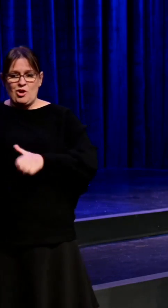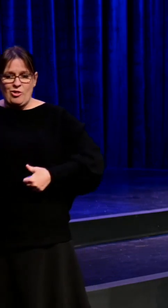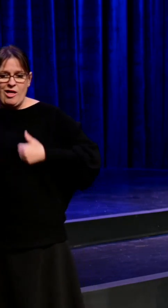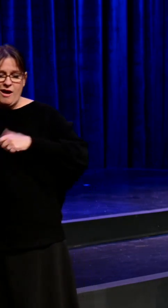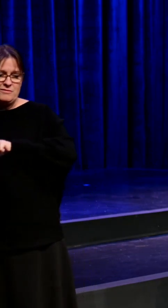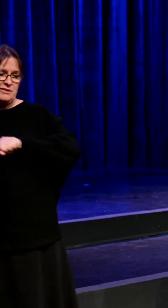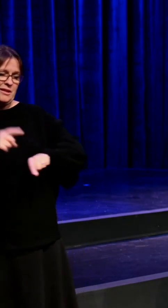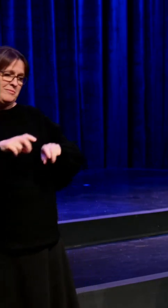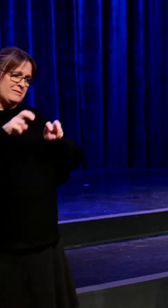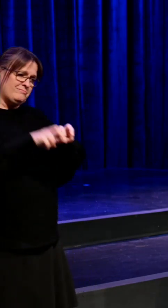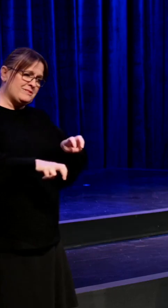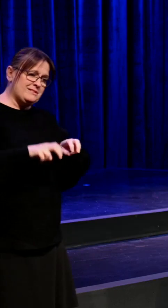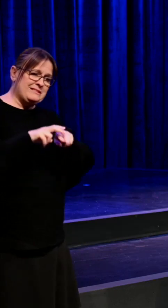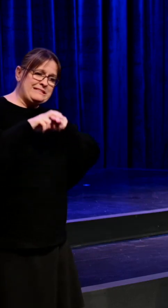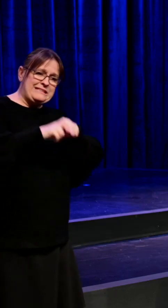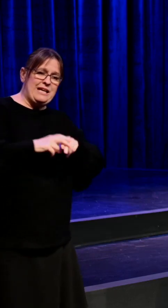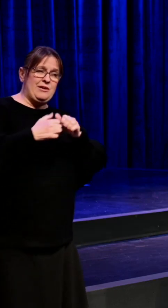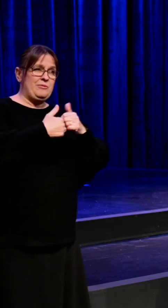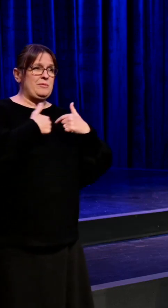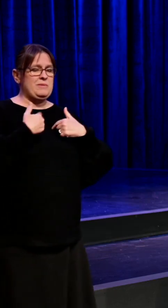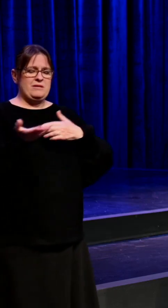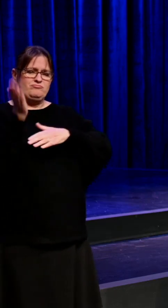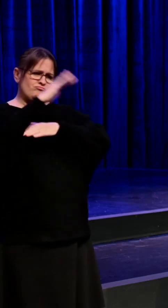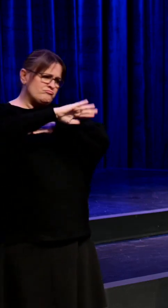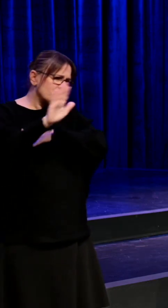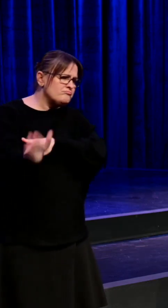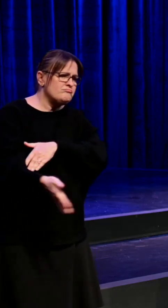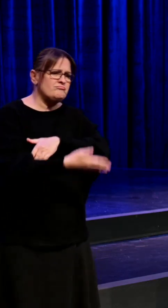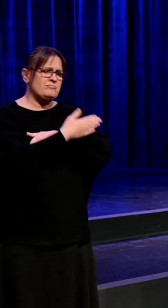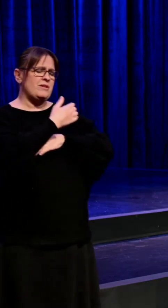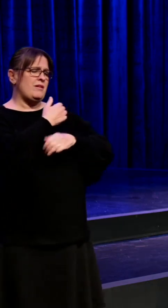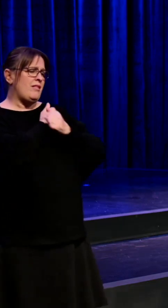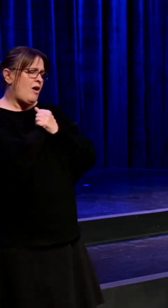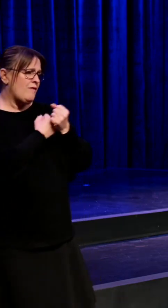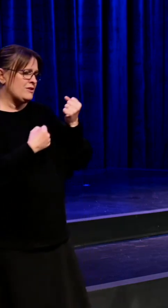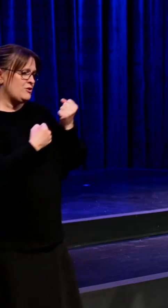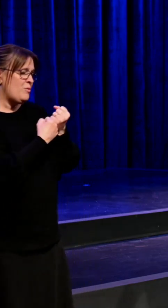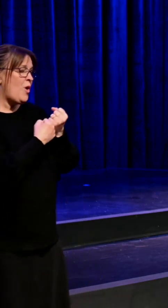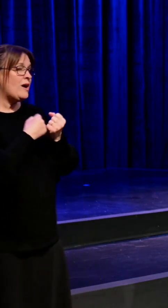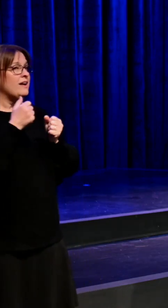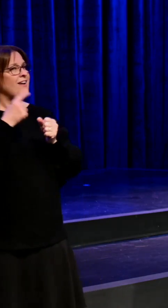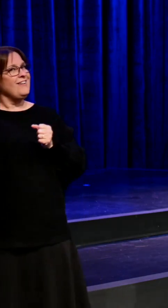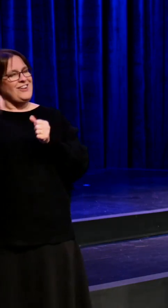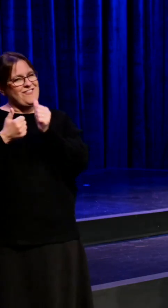day and night giving me the love and support and abiding by my positive energy rule where